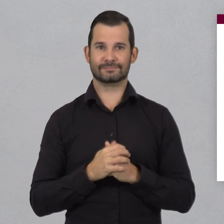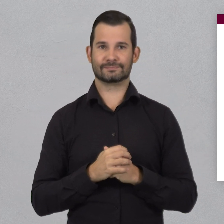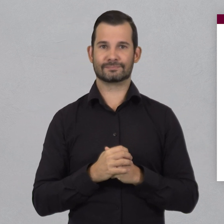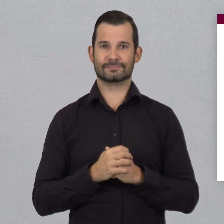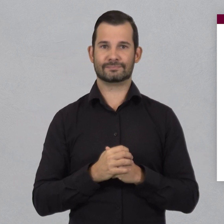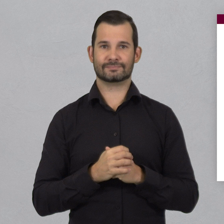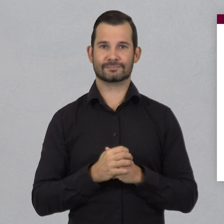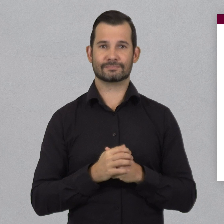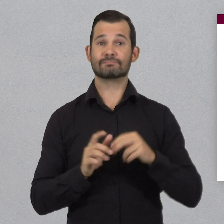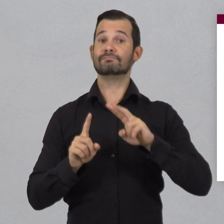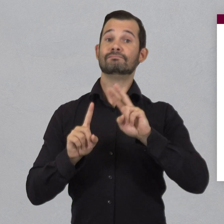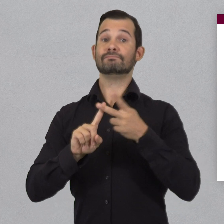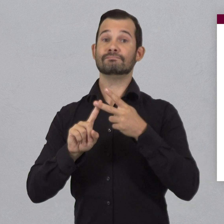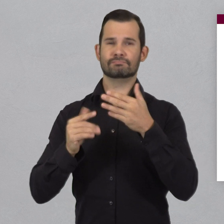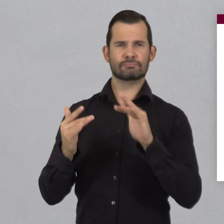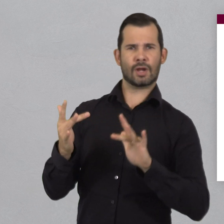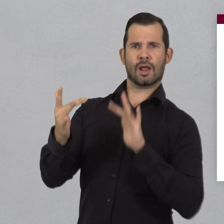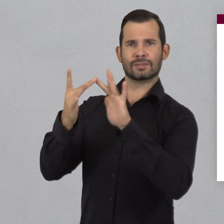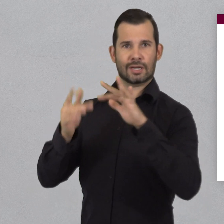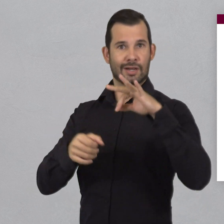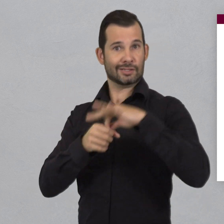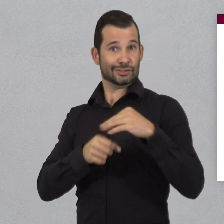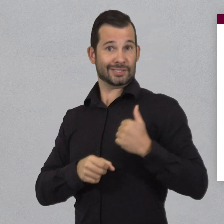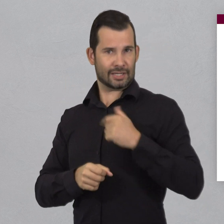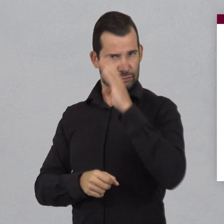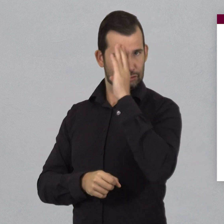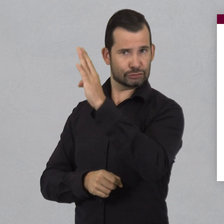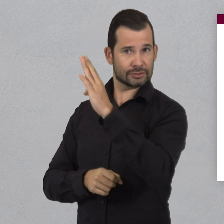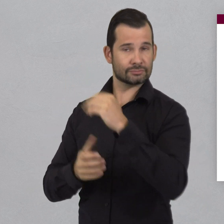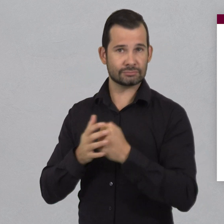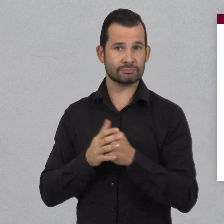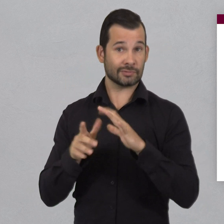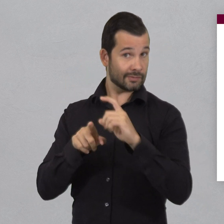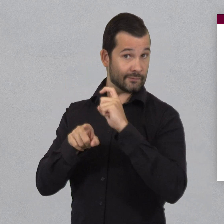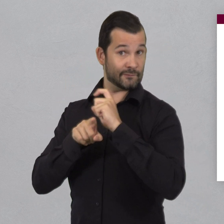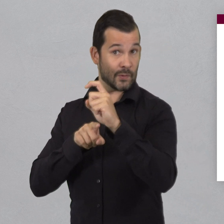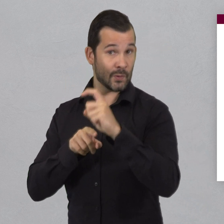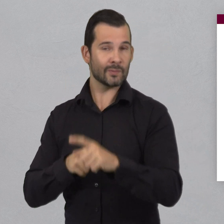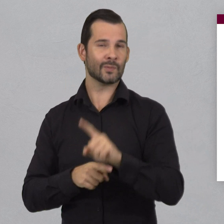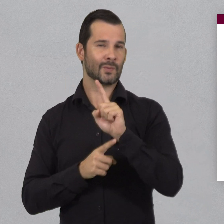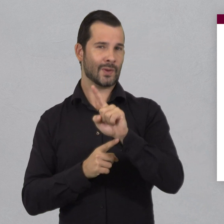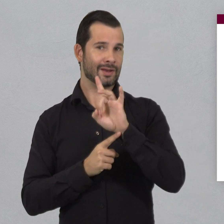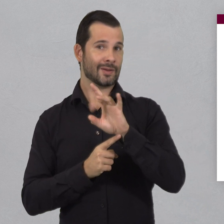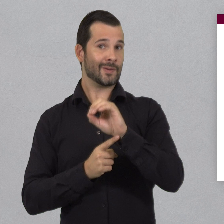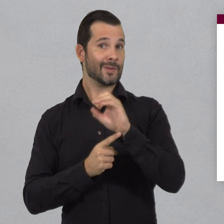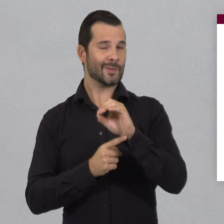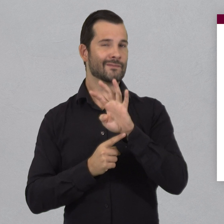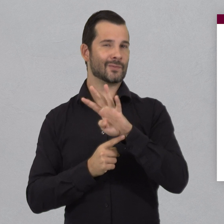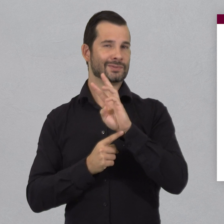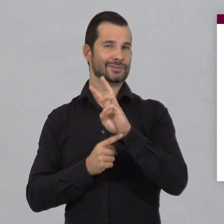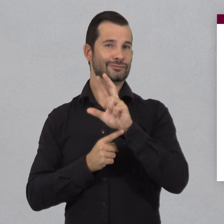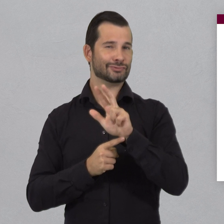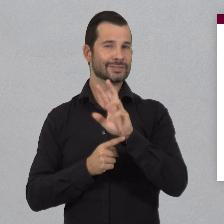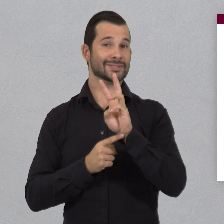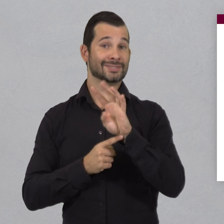2. Contact Elections Canada directly · By phone at 1-800-463-6868